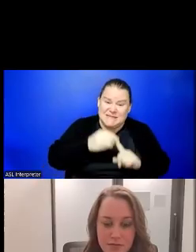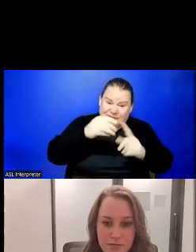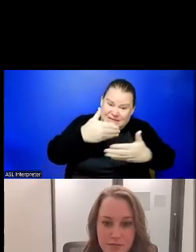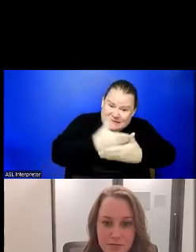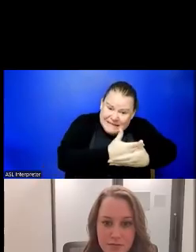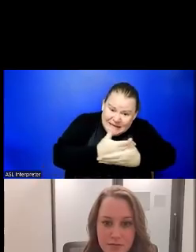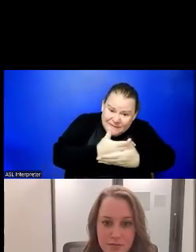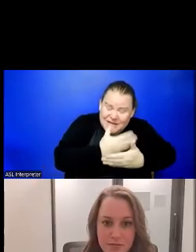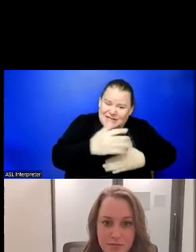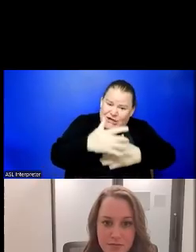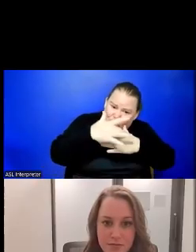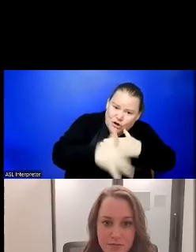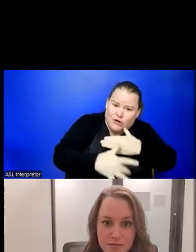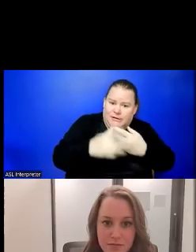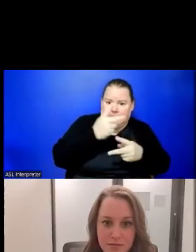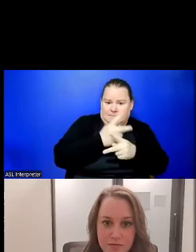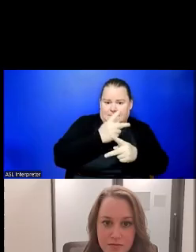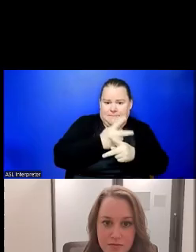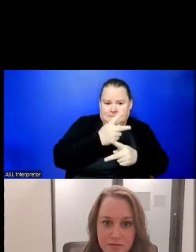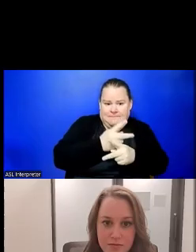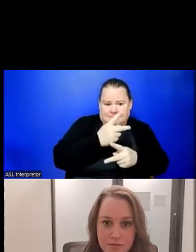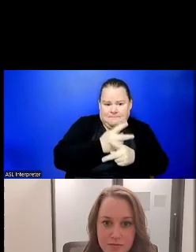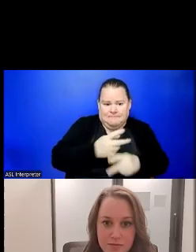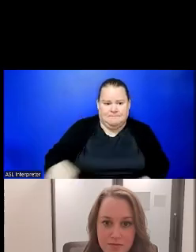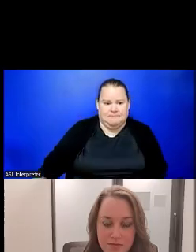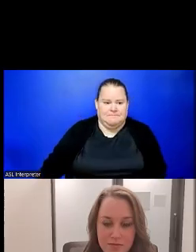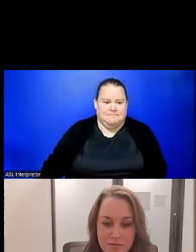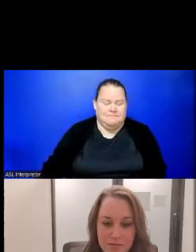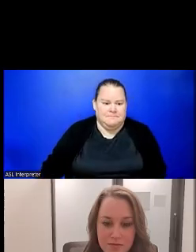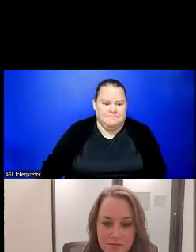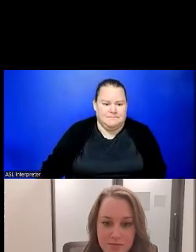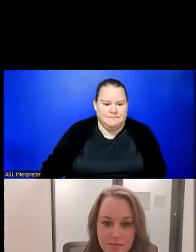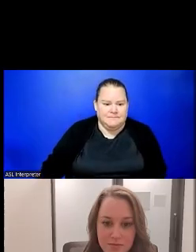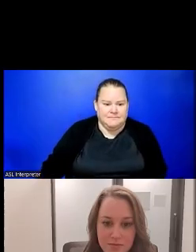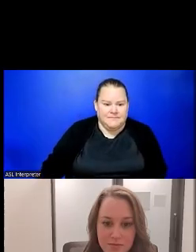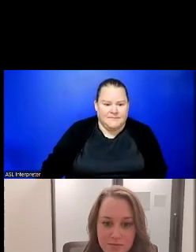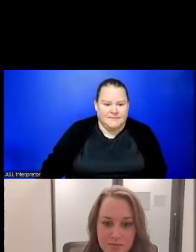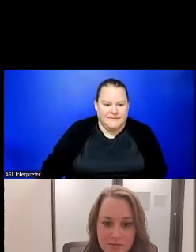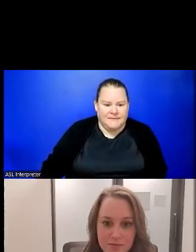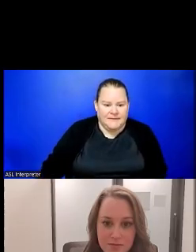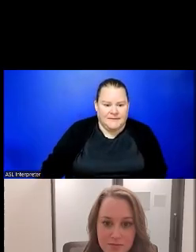management. Okay, Annabelle, I think if you're controlling the slides, go ahead.